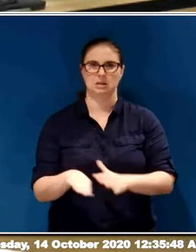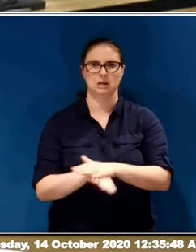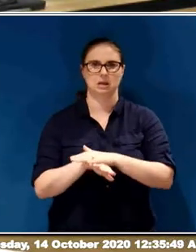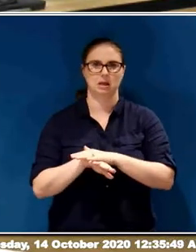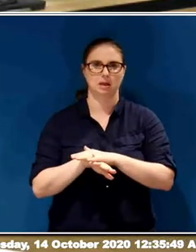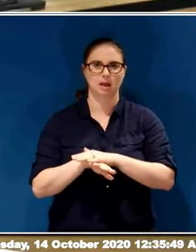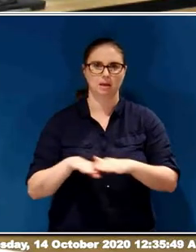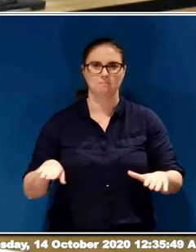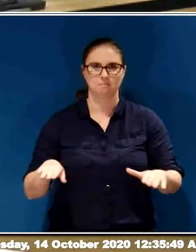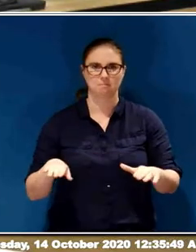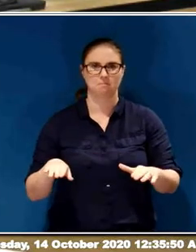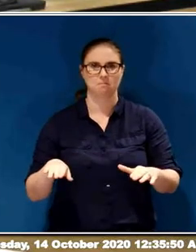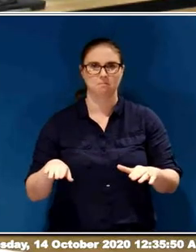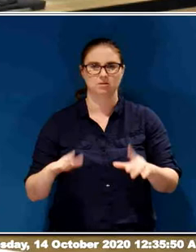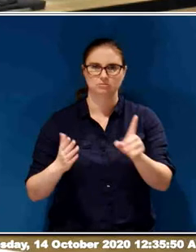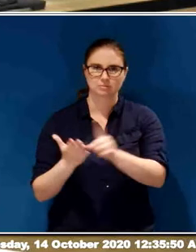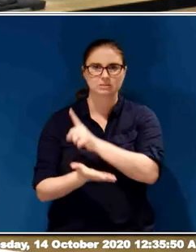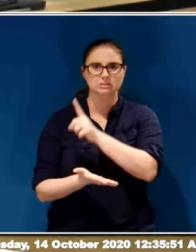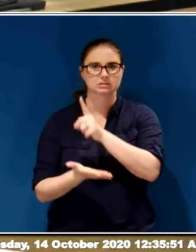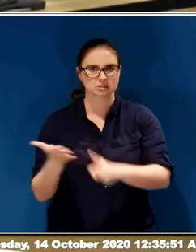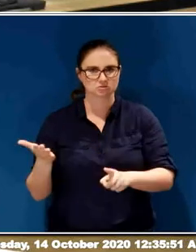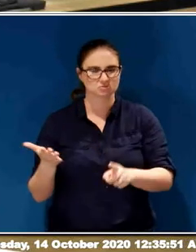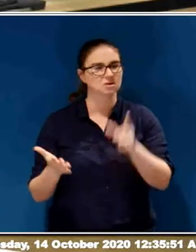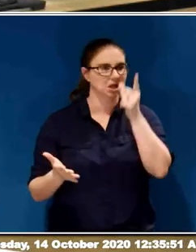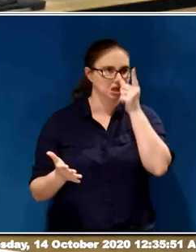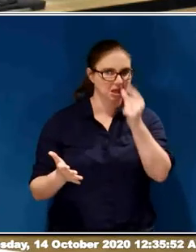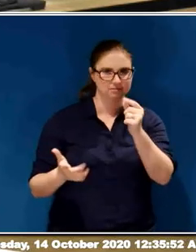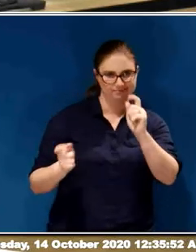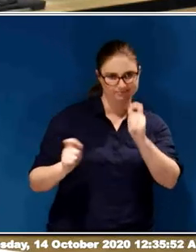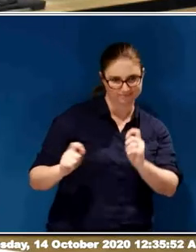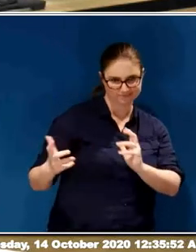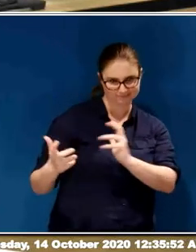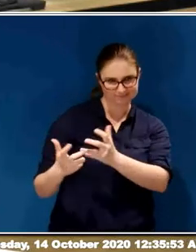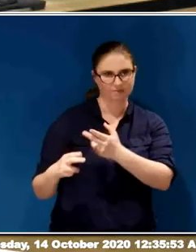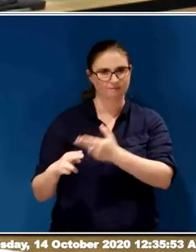and we won't get into the specifics of the law, of course, now, but to your